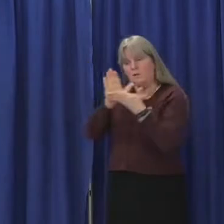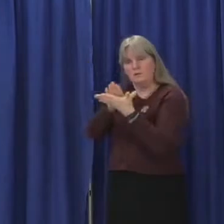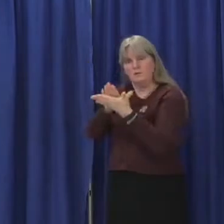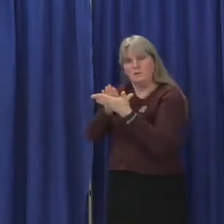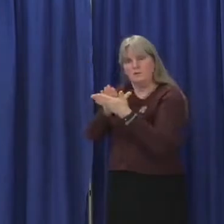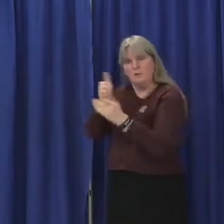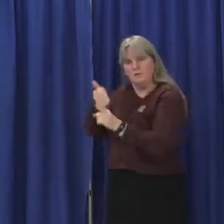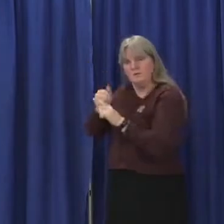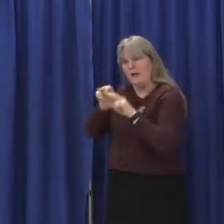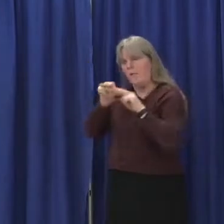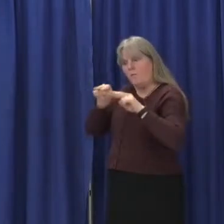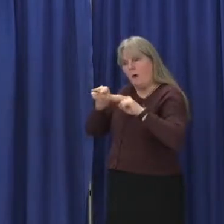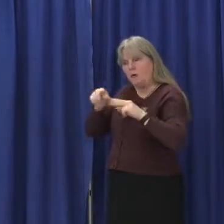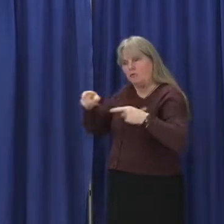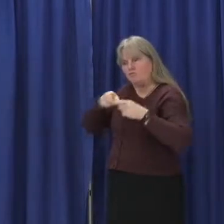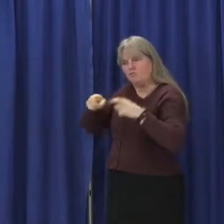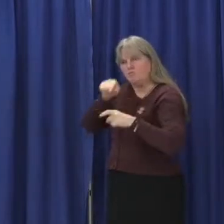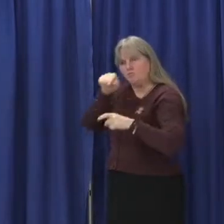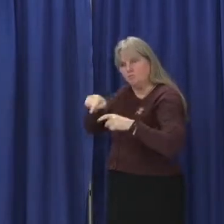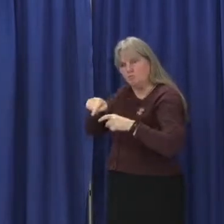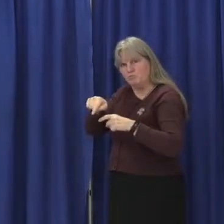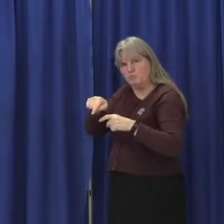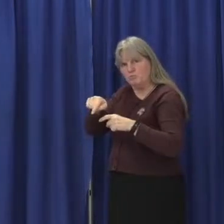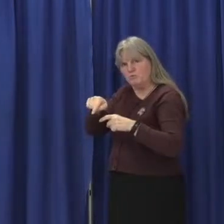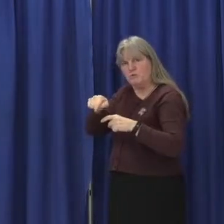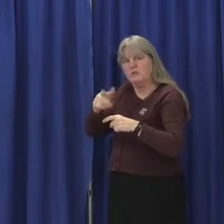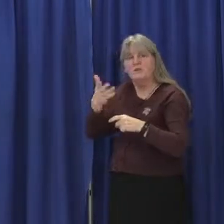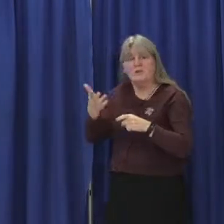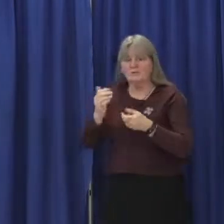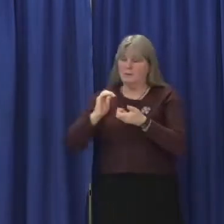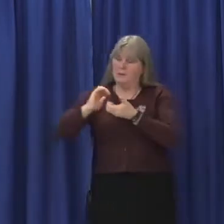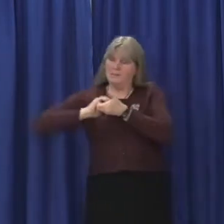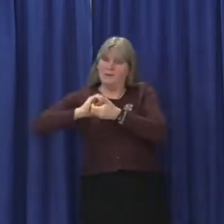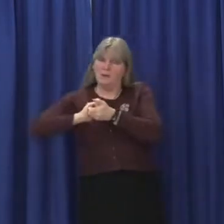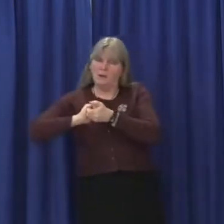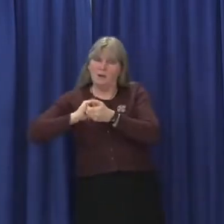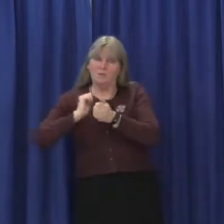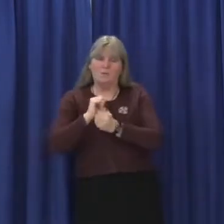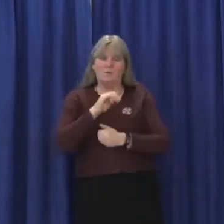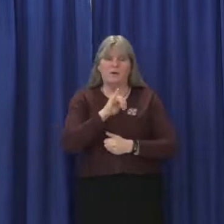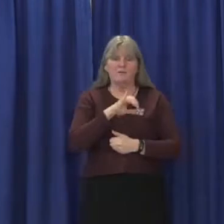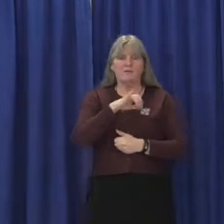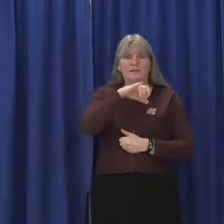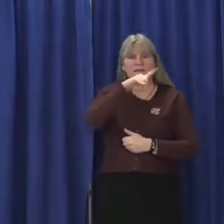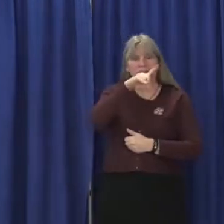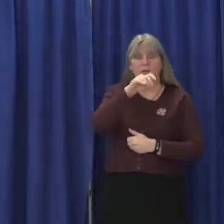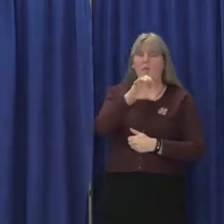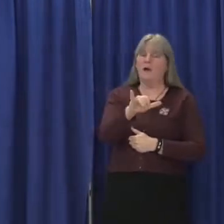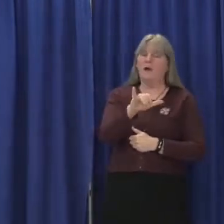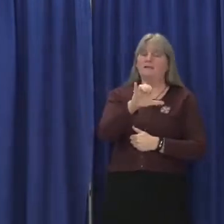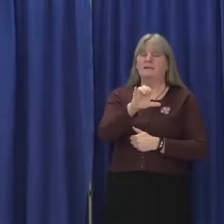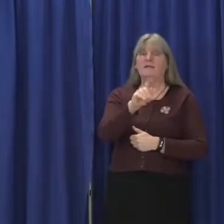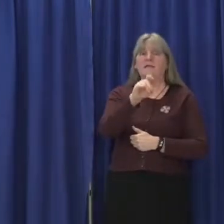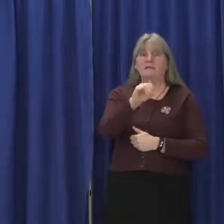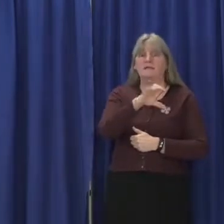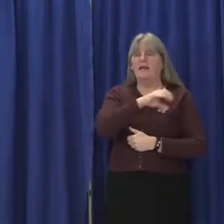This is a process which is accomplished in partnership between YCDC and Yukon schools. And it helps us identify,